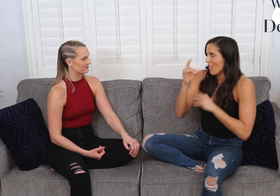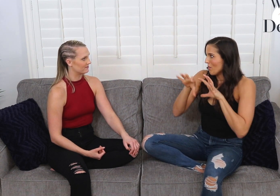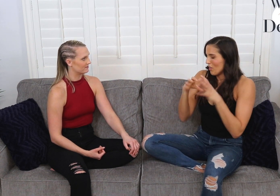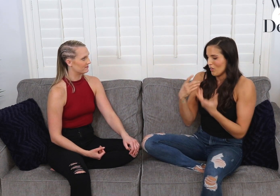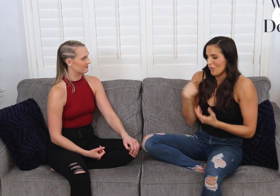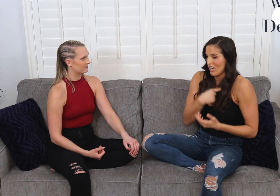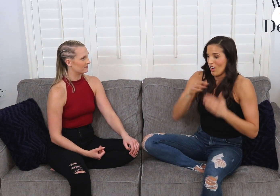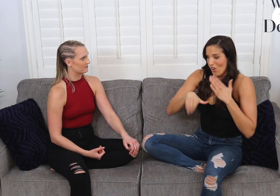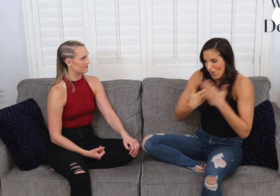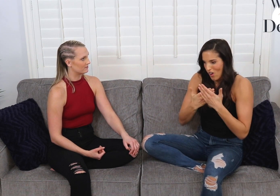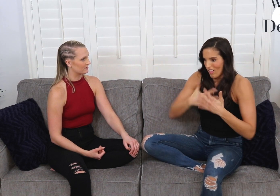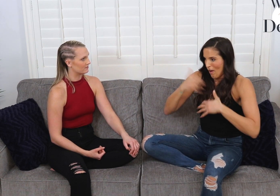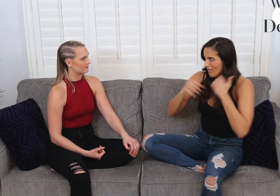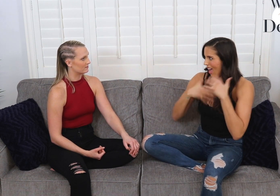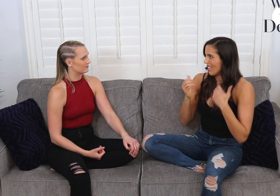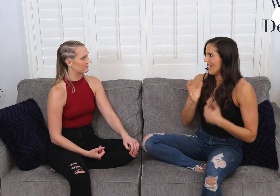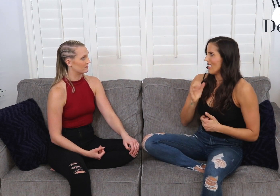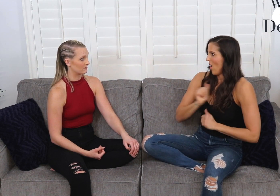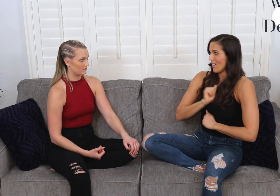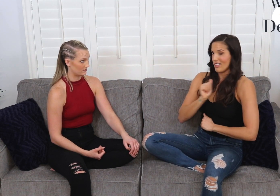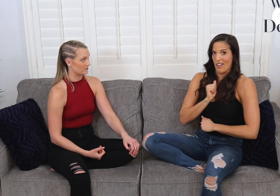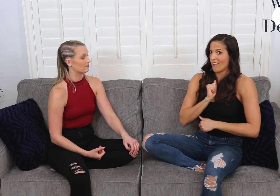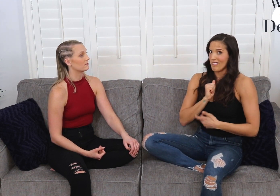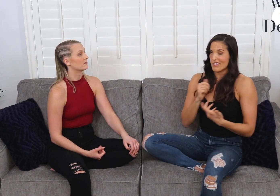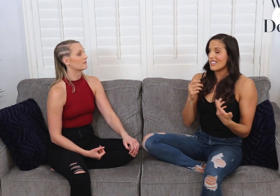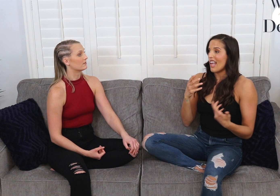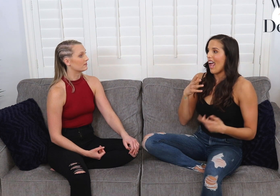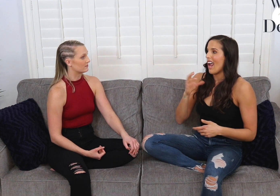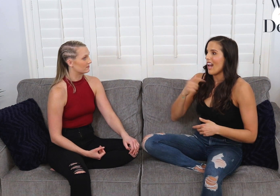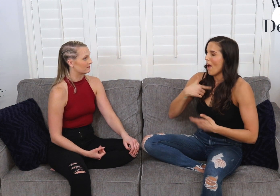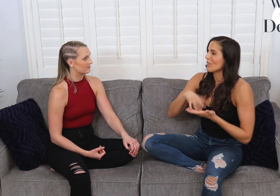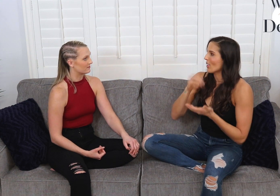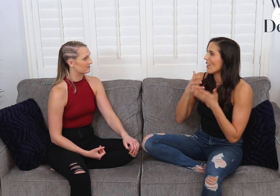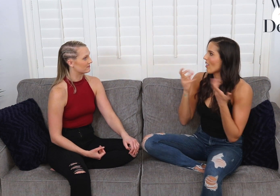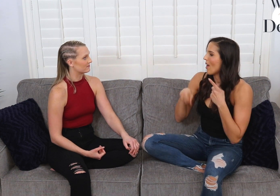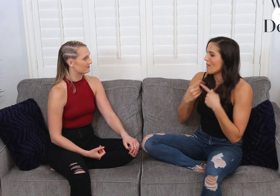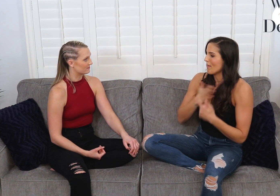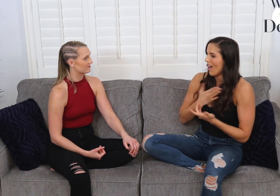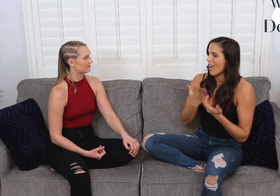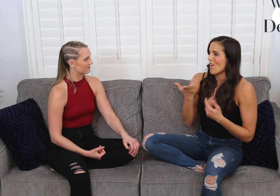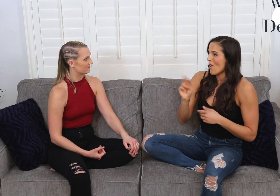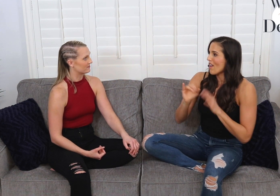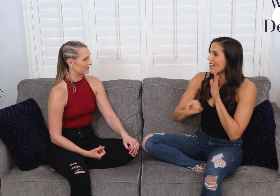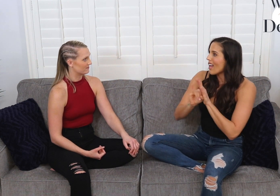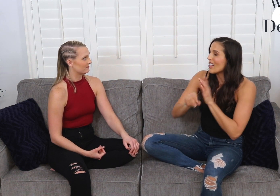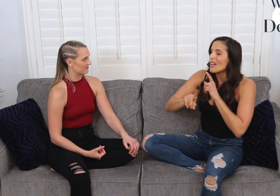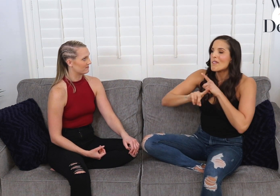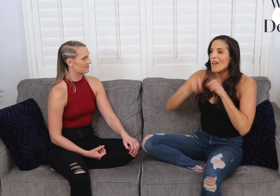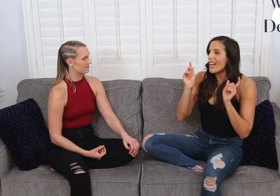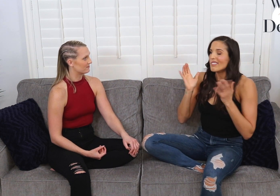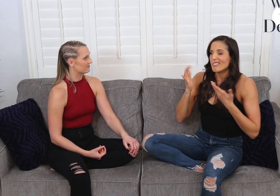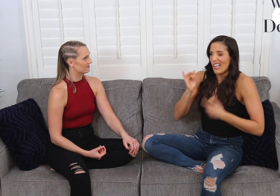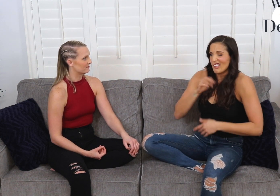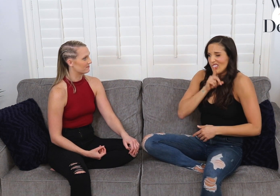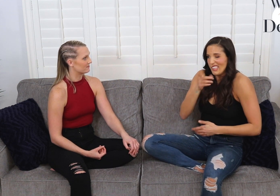world, we're all unpacking ourselves and I'm discovering a lot about my own identity.